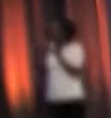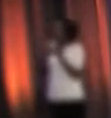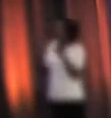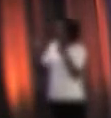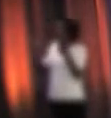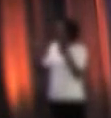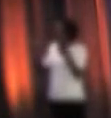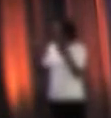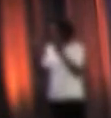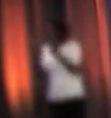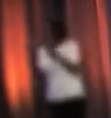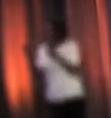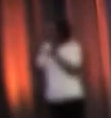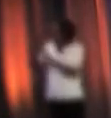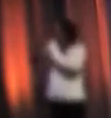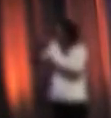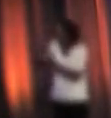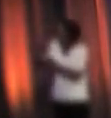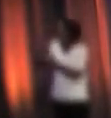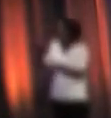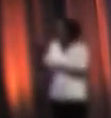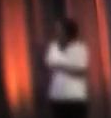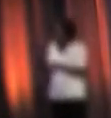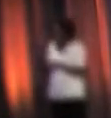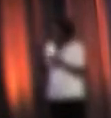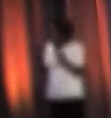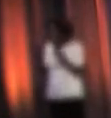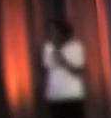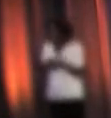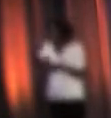disabled people and museums, galleries, heritage sites, libraries and archives.